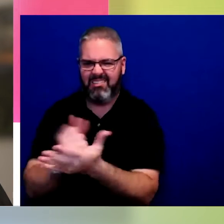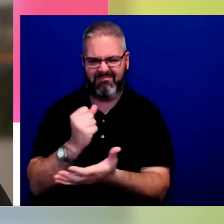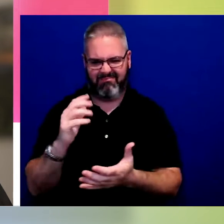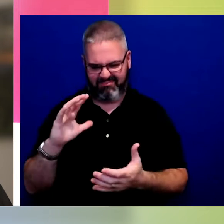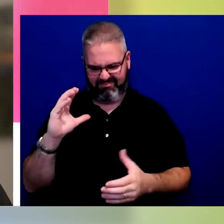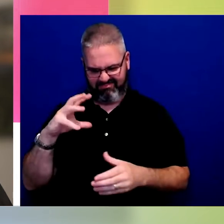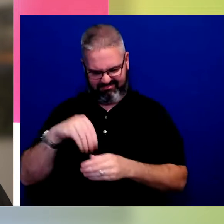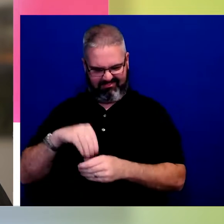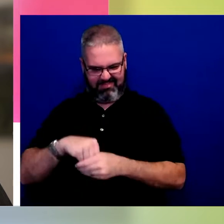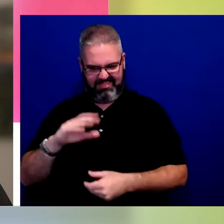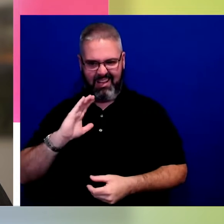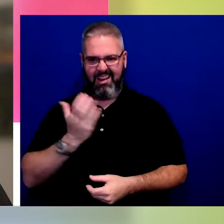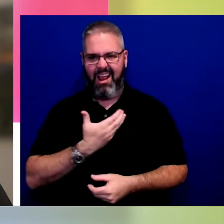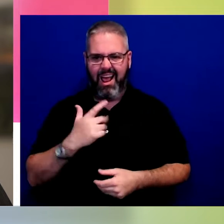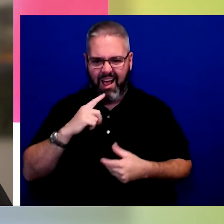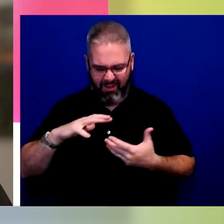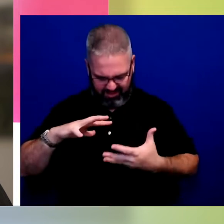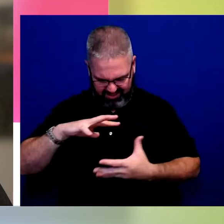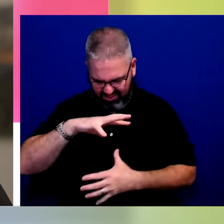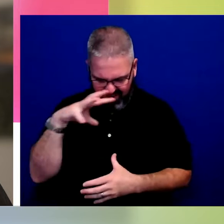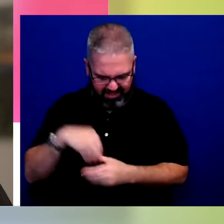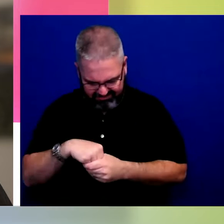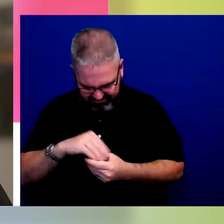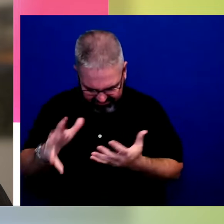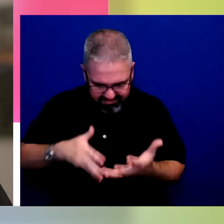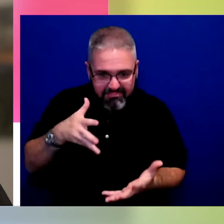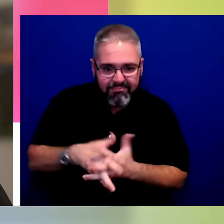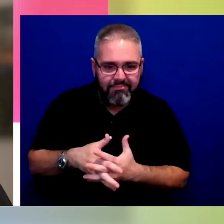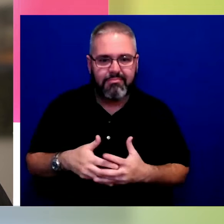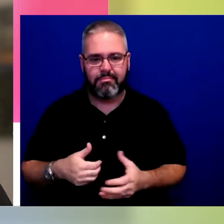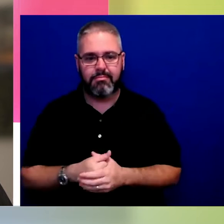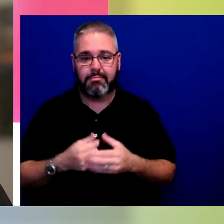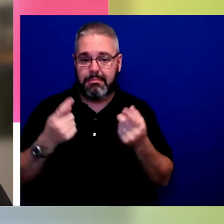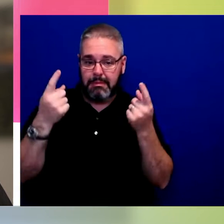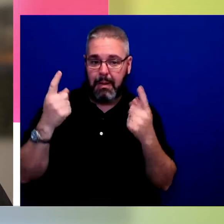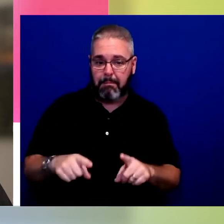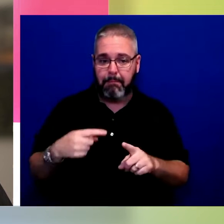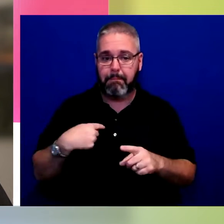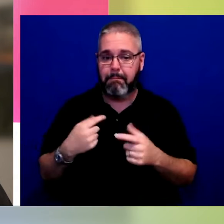While I played eight years in the NFL, I was able to throw on a backpack